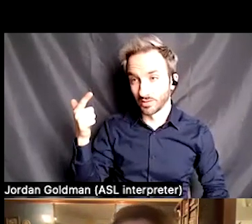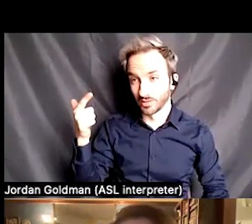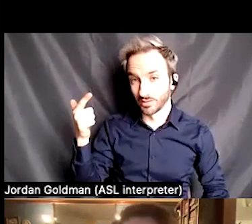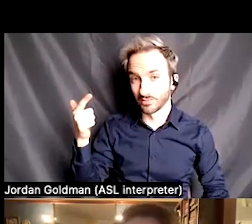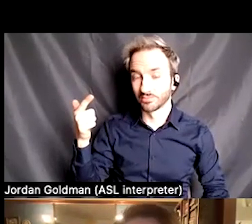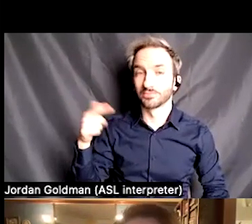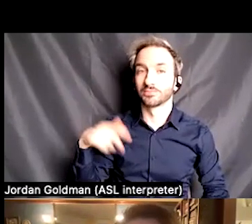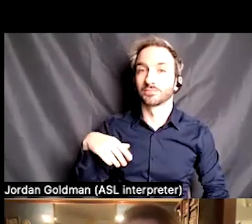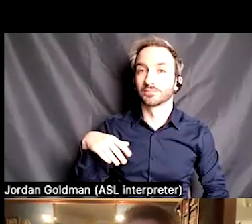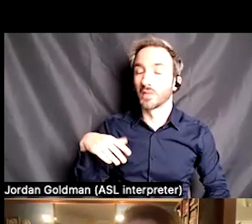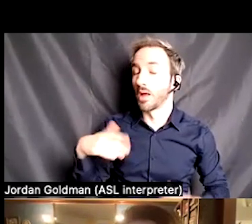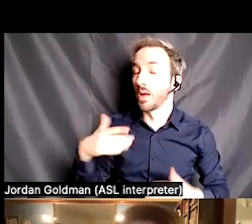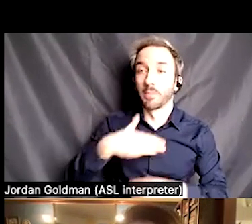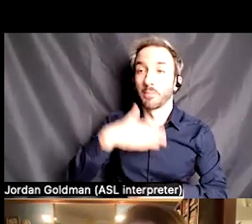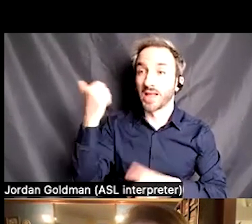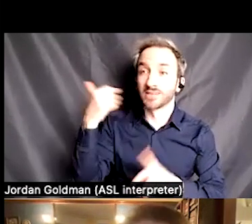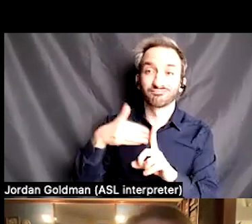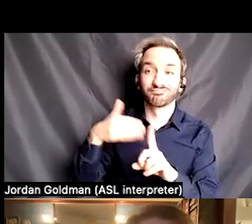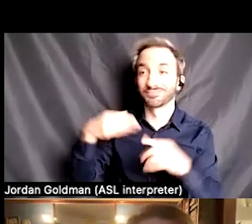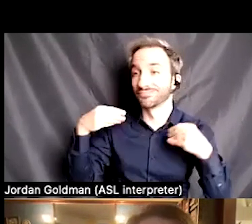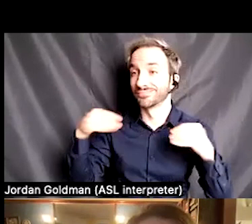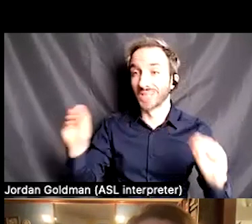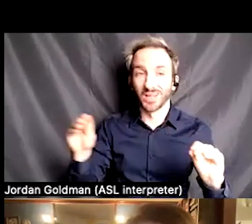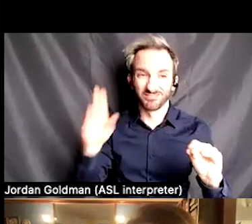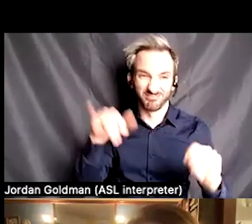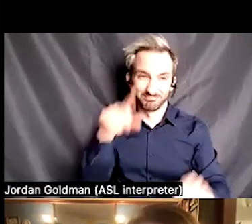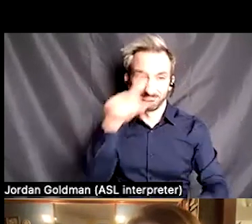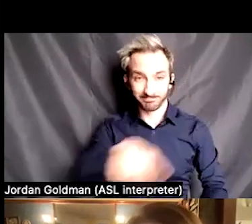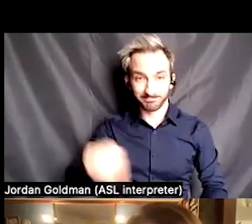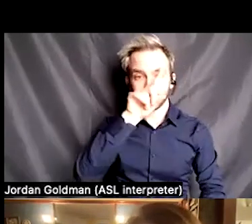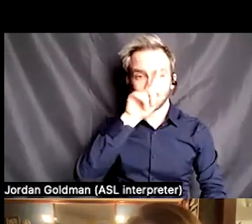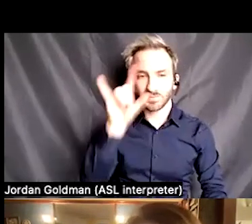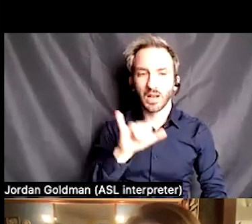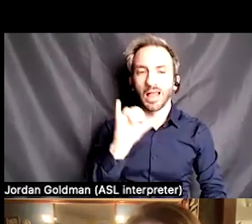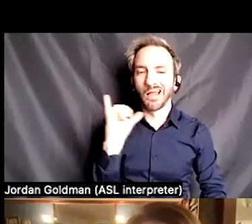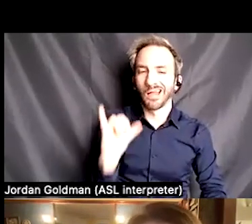Some of the best-selling travel items from 2022 might indicate where Canadians have been off